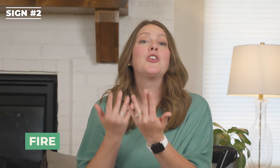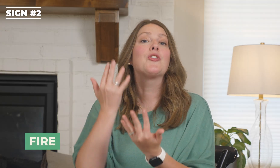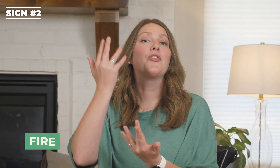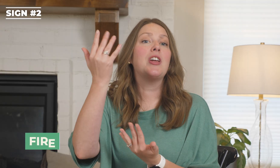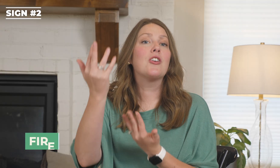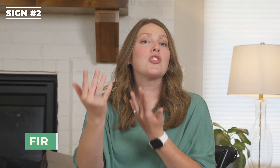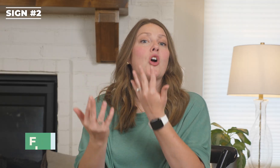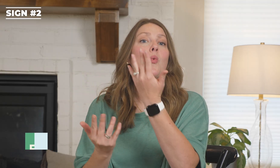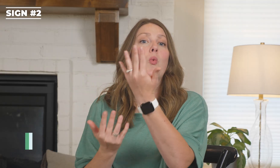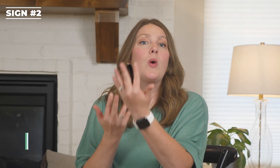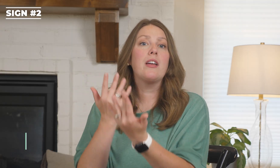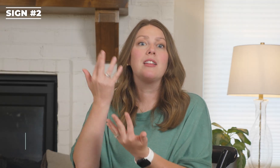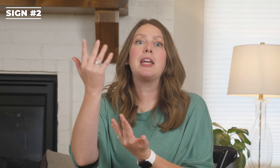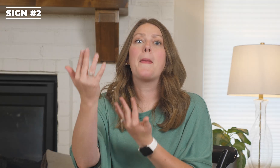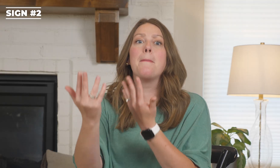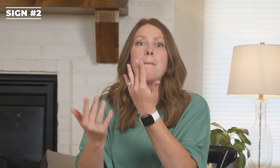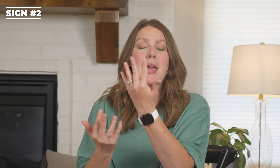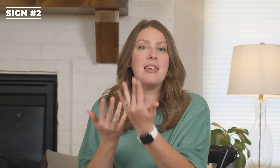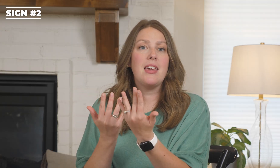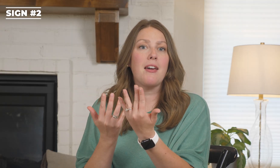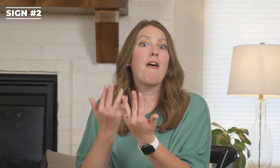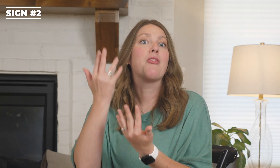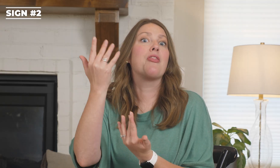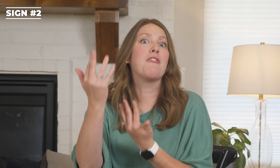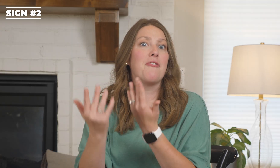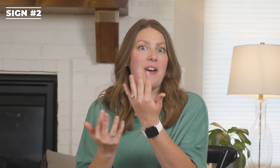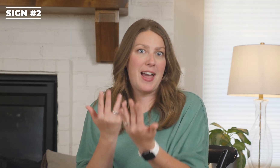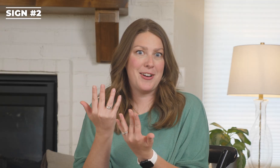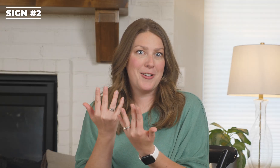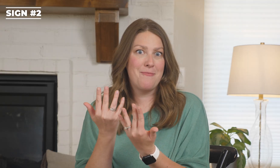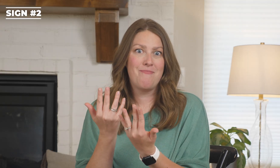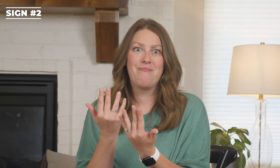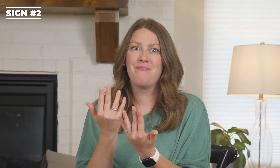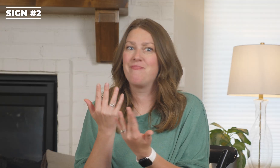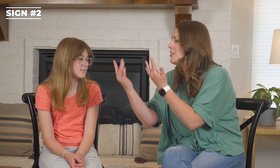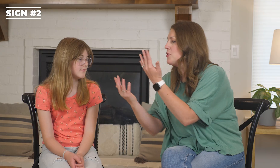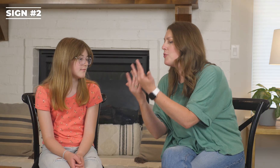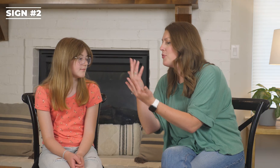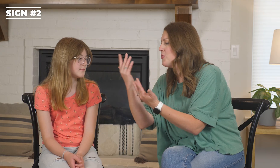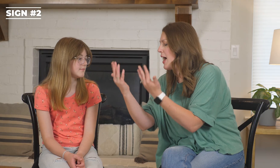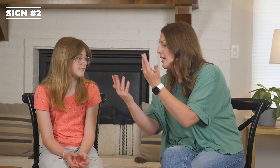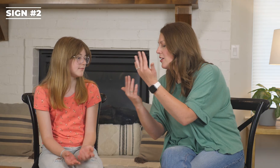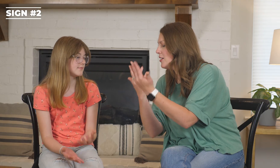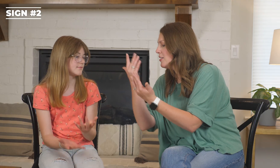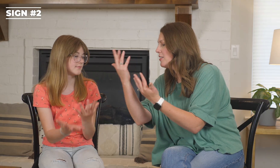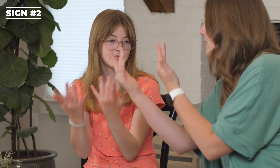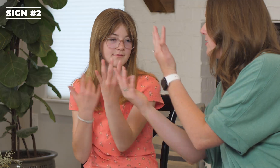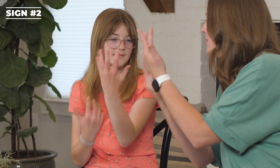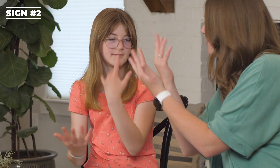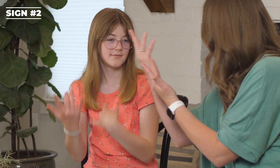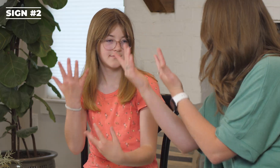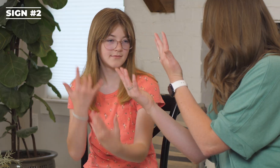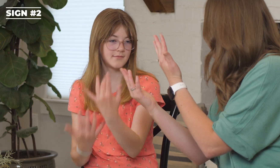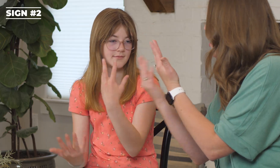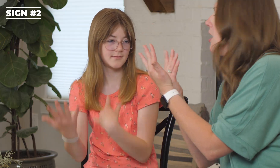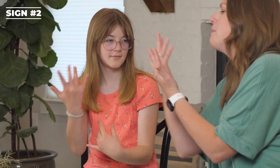Your fingers are wiggling, making the fire. Can you do fire?